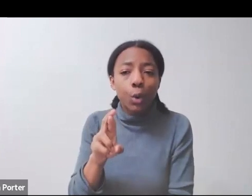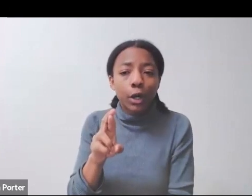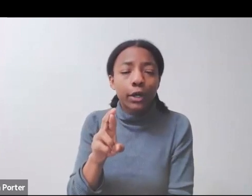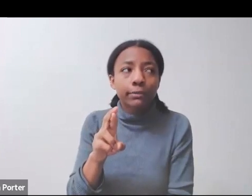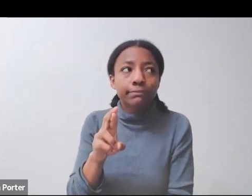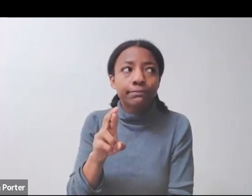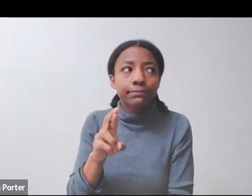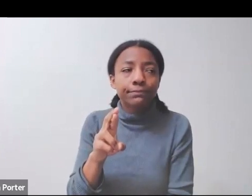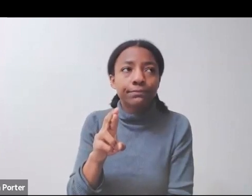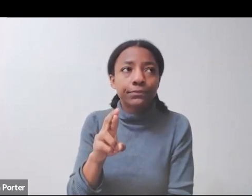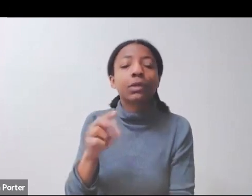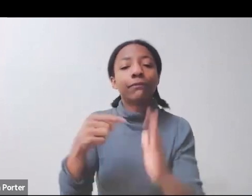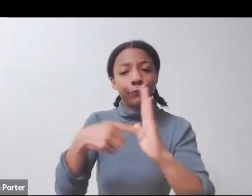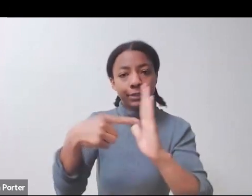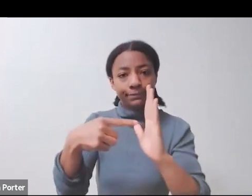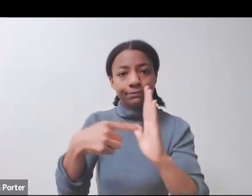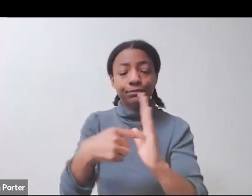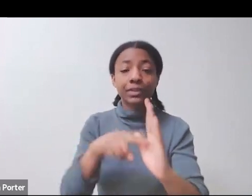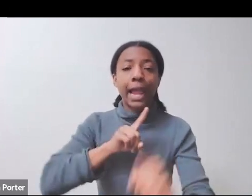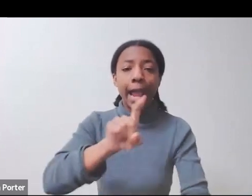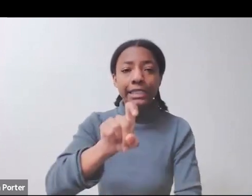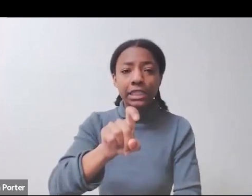getting at that idea of the social model, which I think is interesting as well.